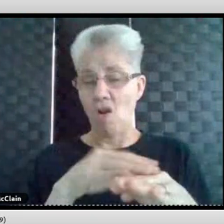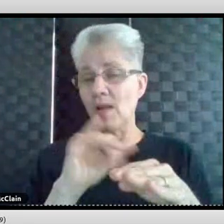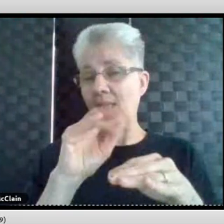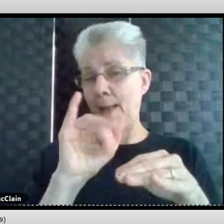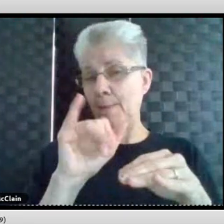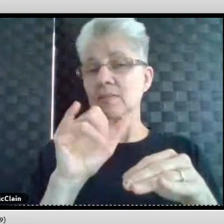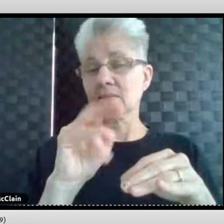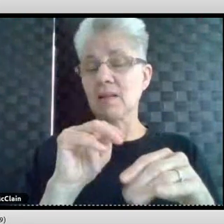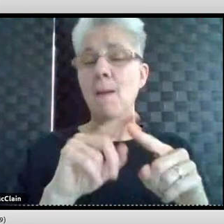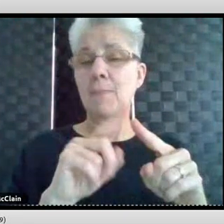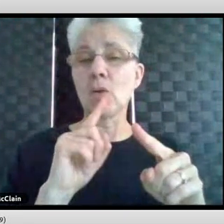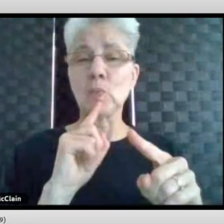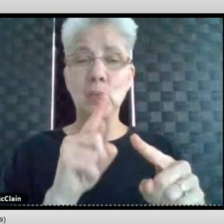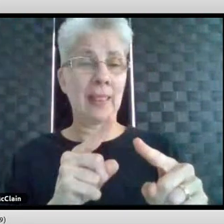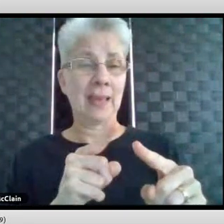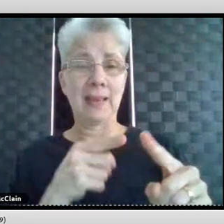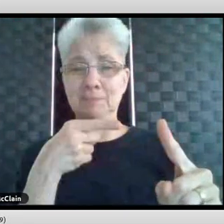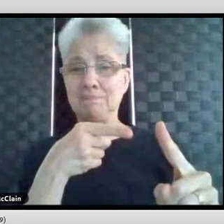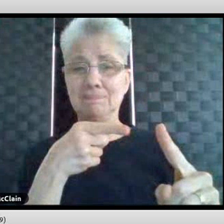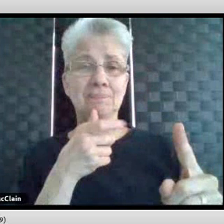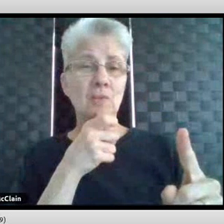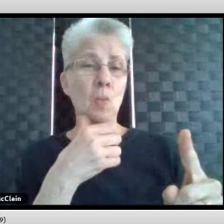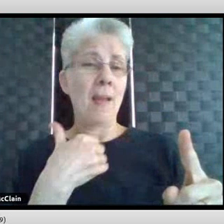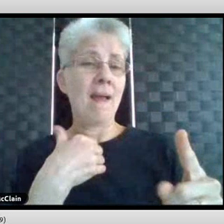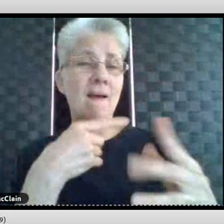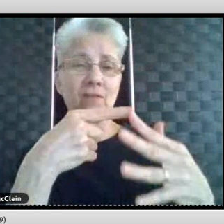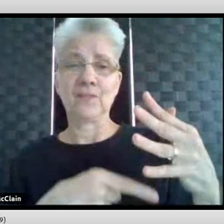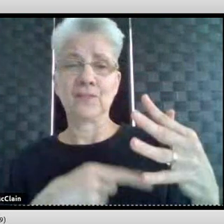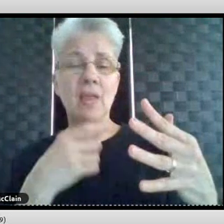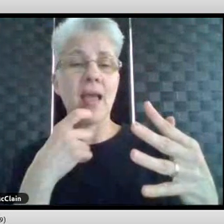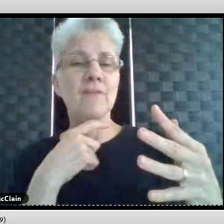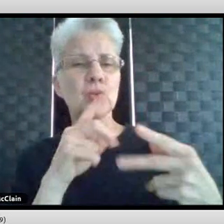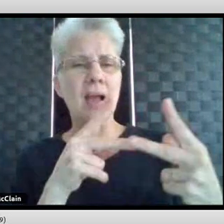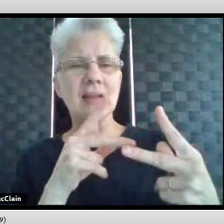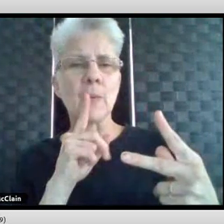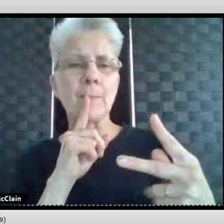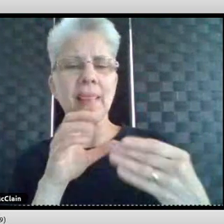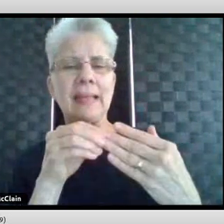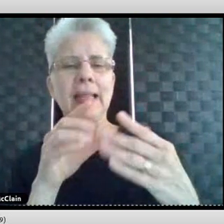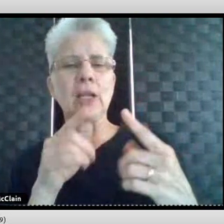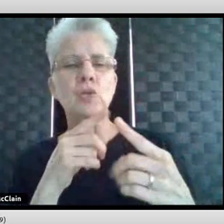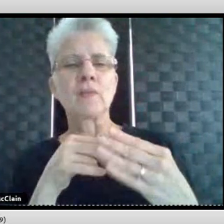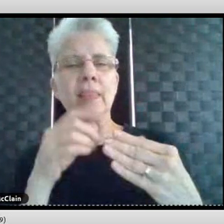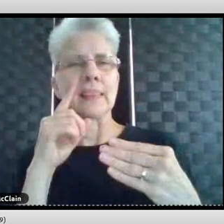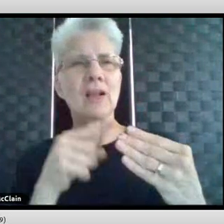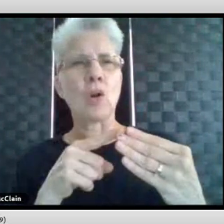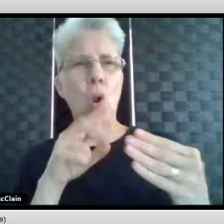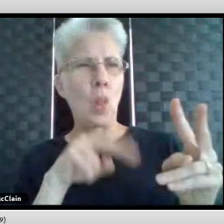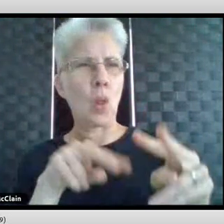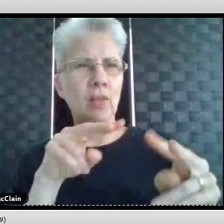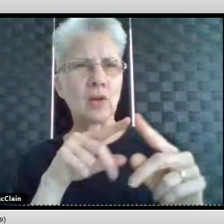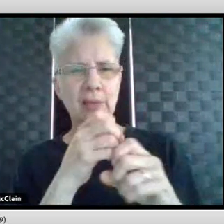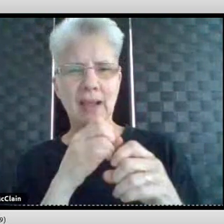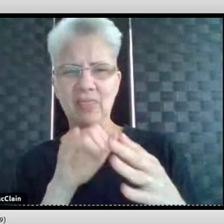but in reality, you have to kind of be the leader to even think to look there to get that kit.